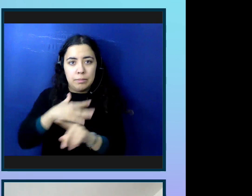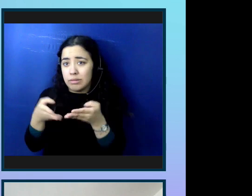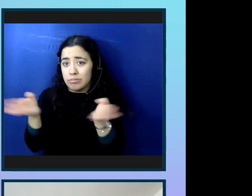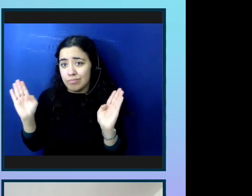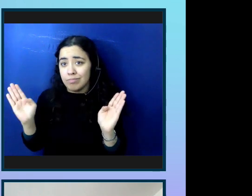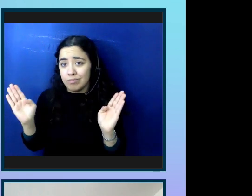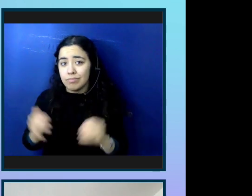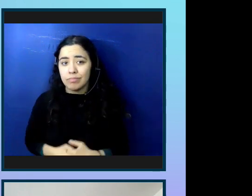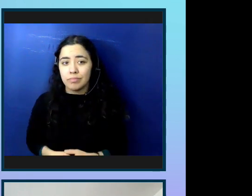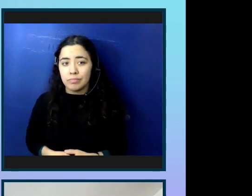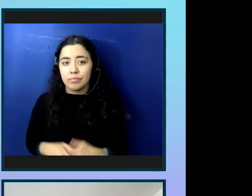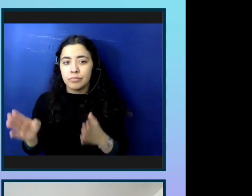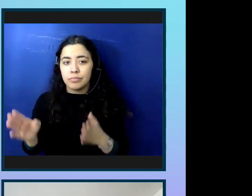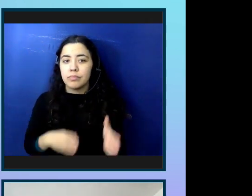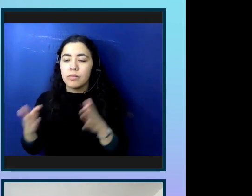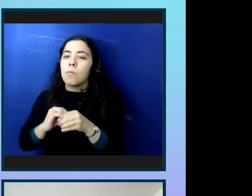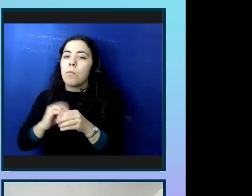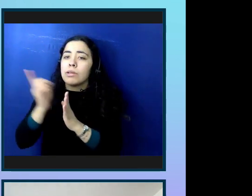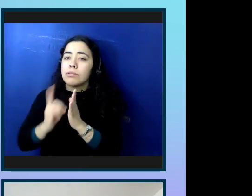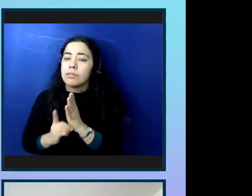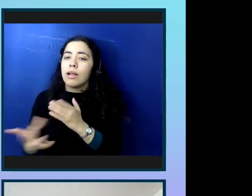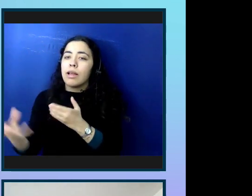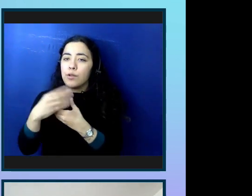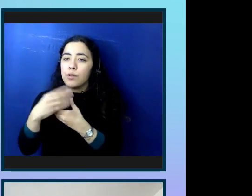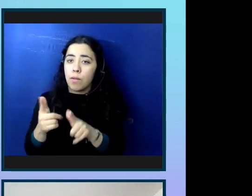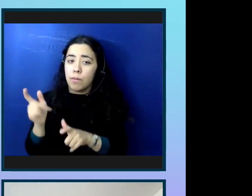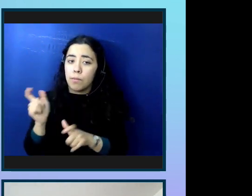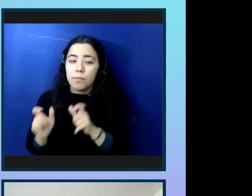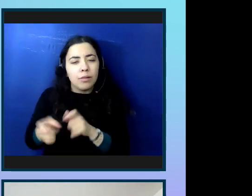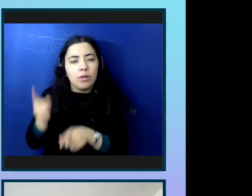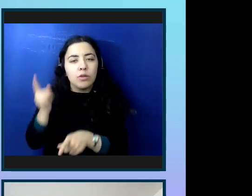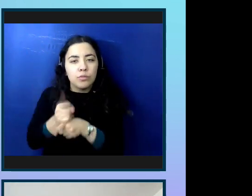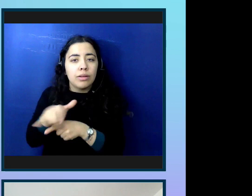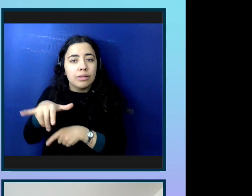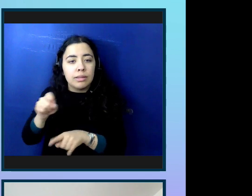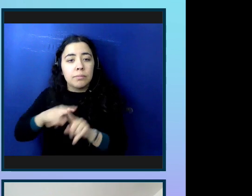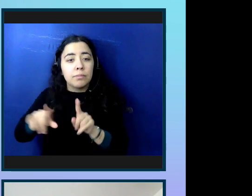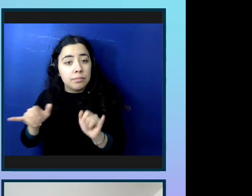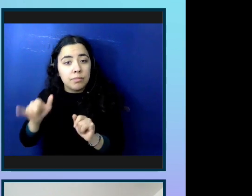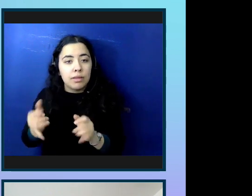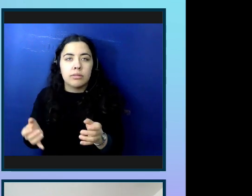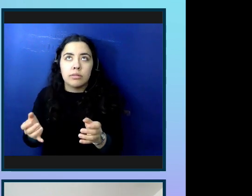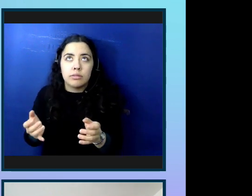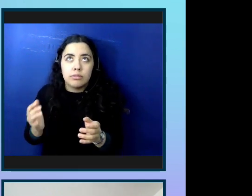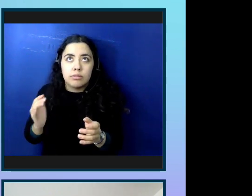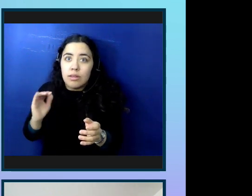Creating more inclusive designs is the right thing to do, but it's also our job as designers and developers